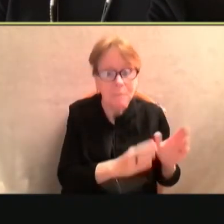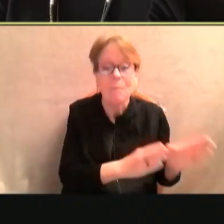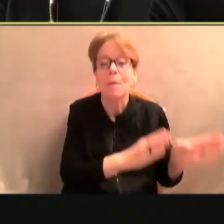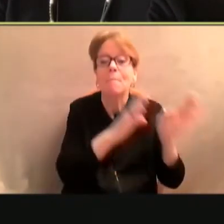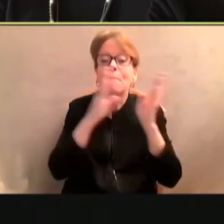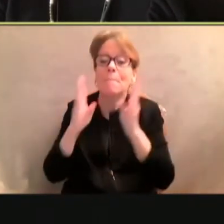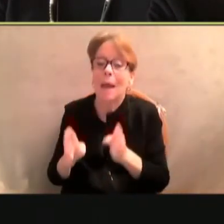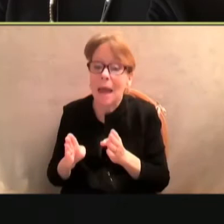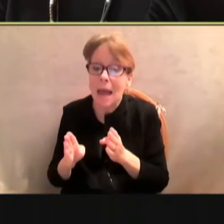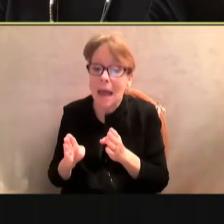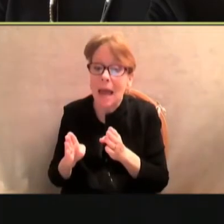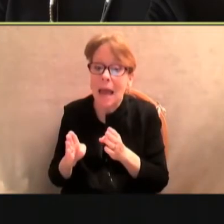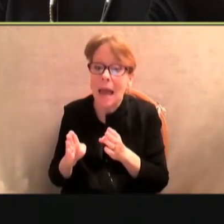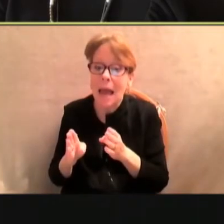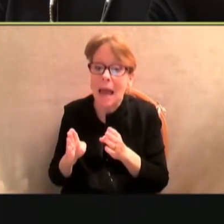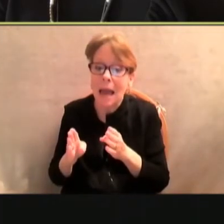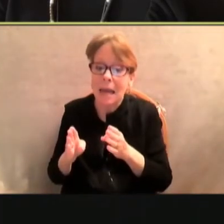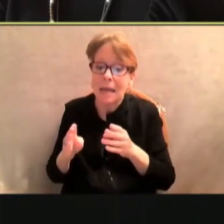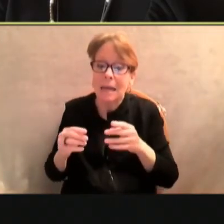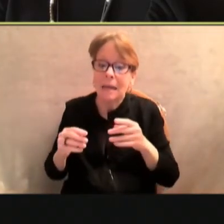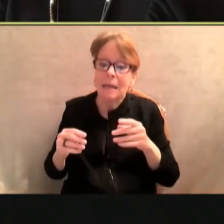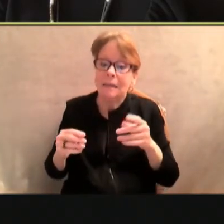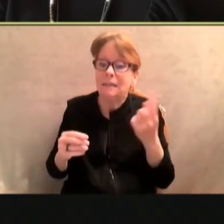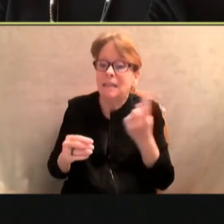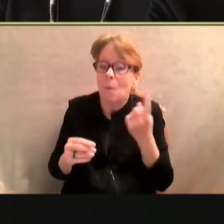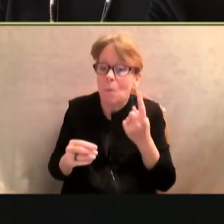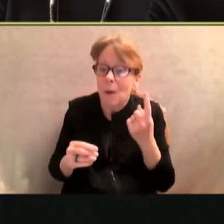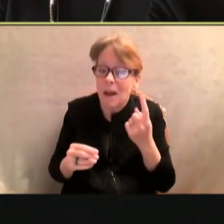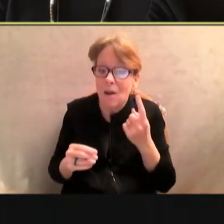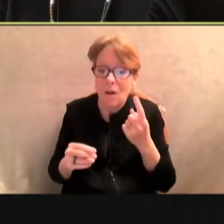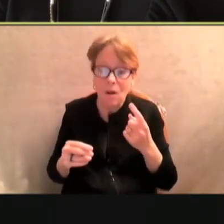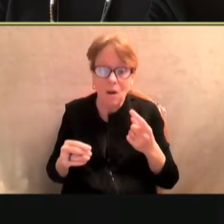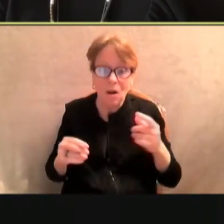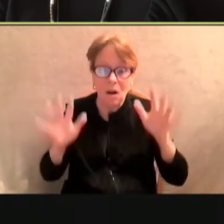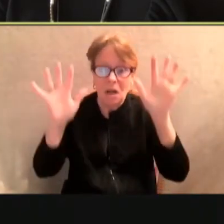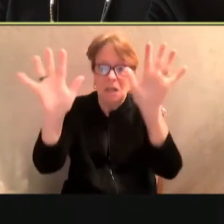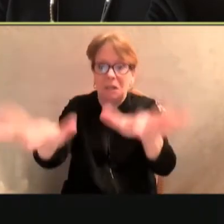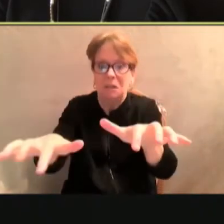environment. You're unable to self-accommodate. You're unable to receive informal accommodations